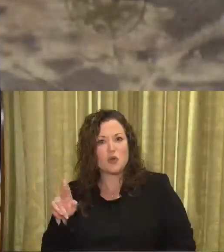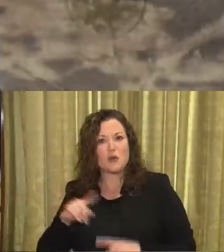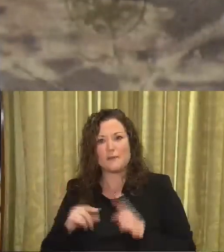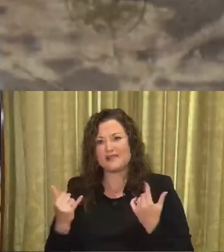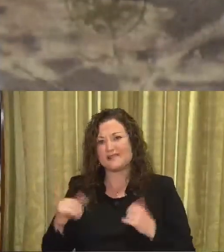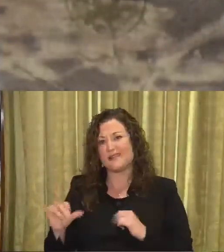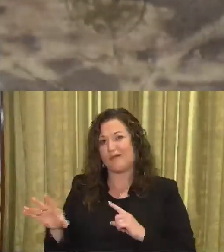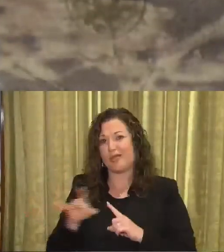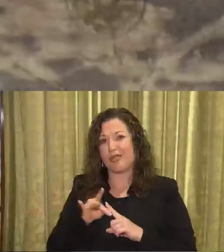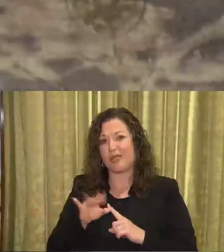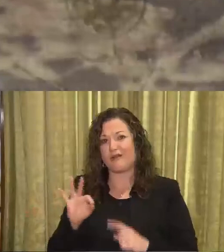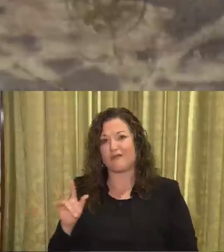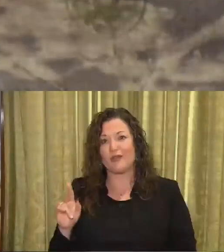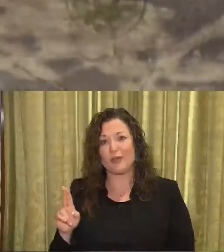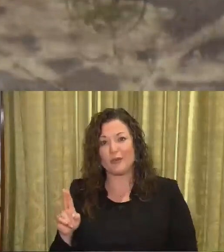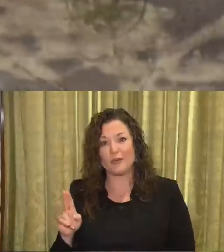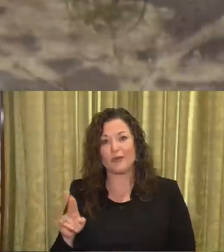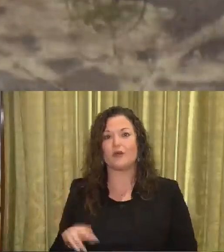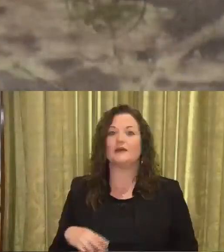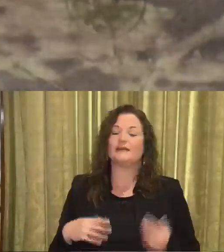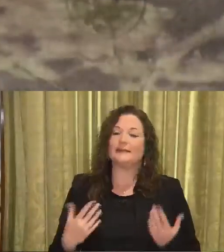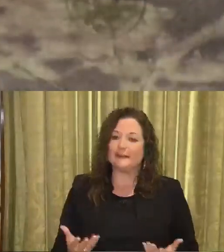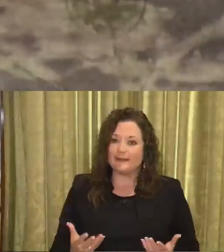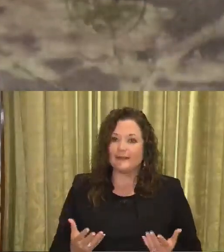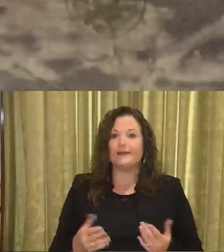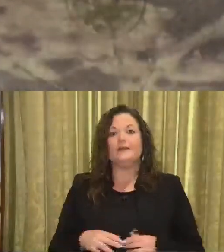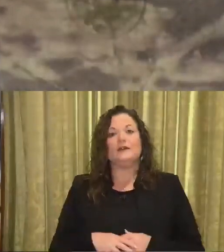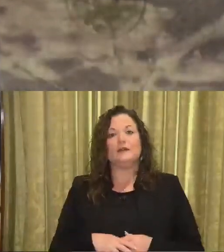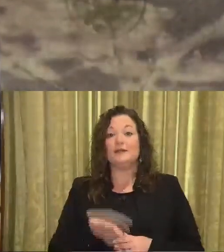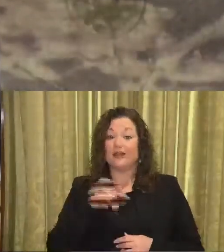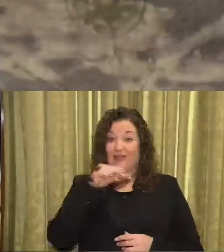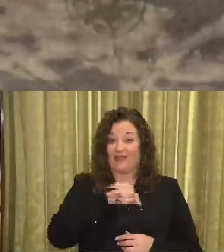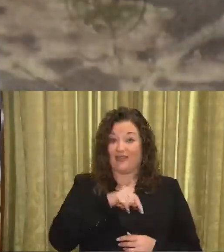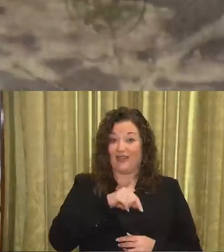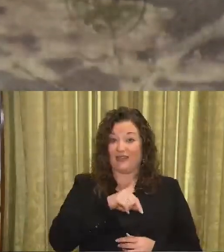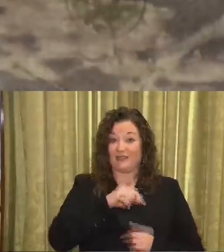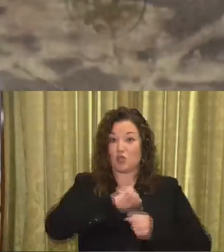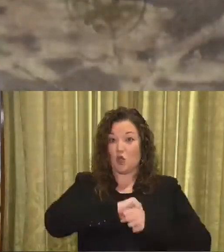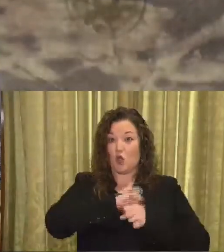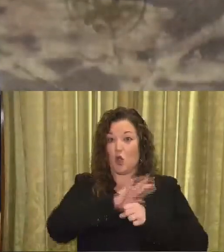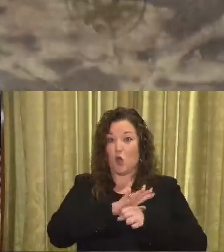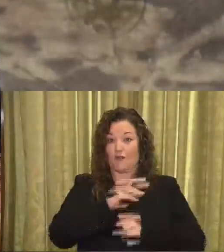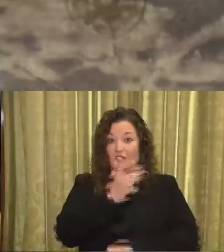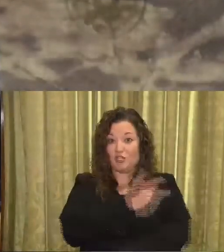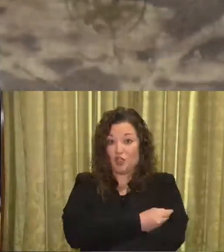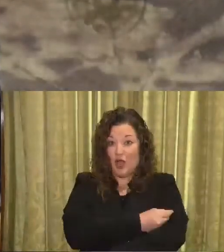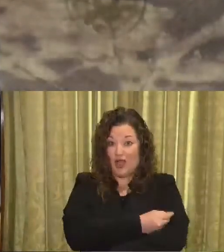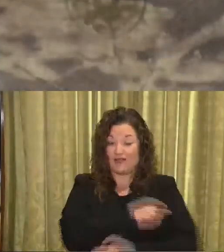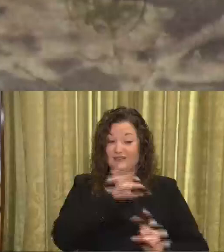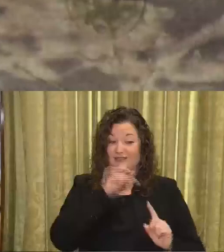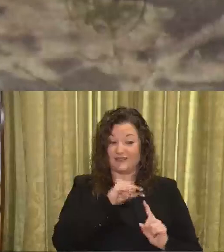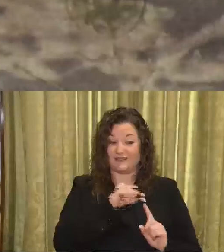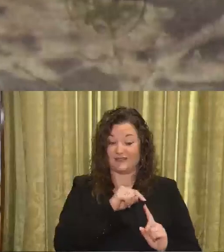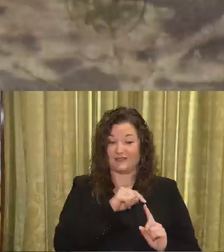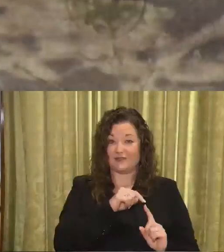Well, you know, if you take this, the key fact, if you take the COVID vaccine,